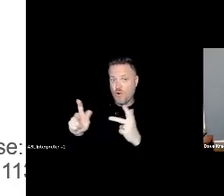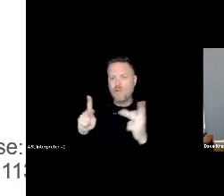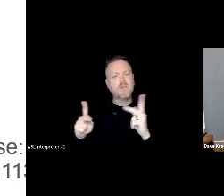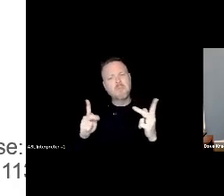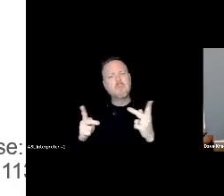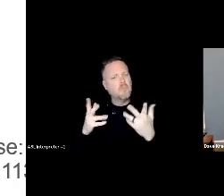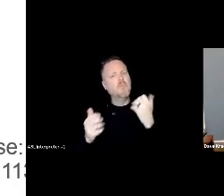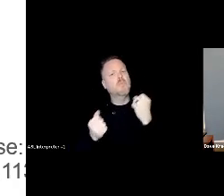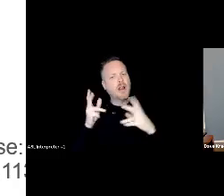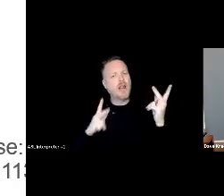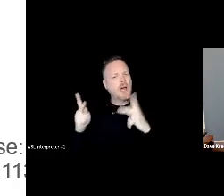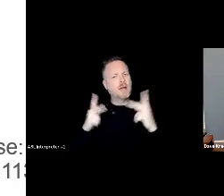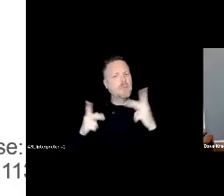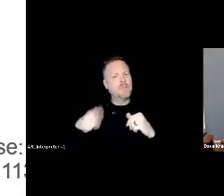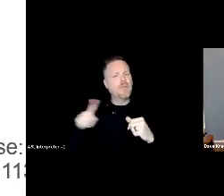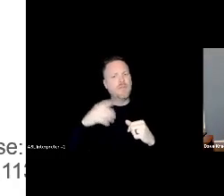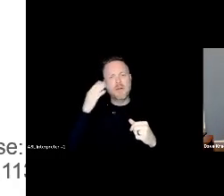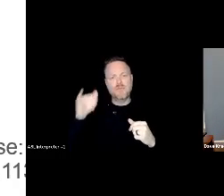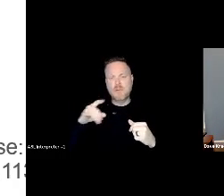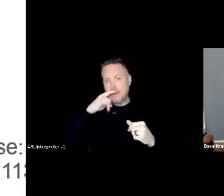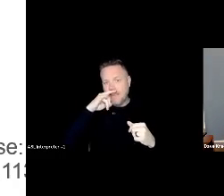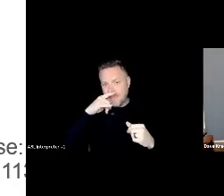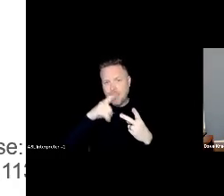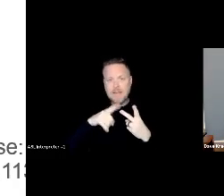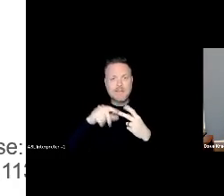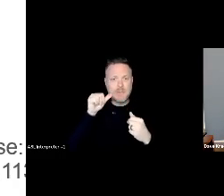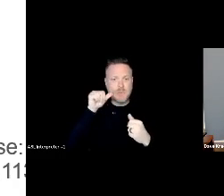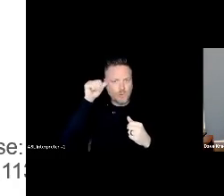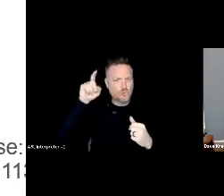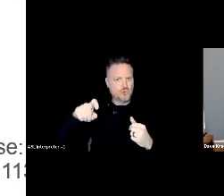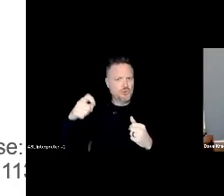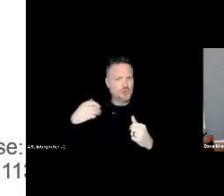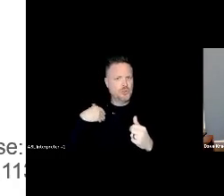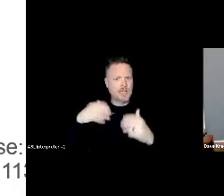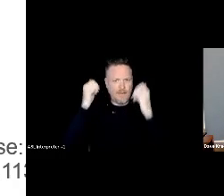lot of people knew that kids and adults should be wearing helmet when they are bike riding.